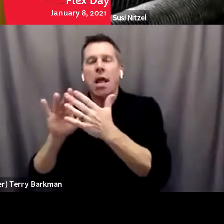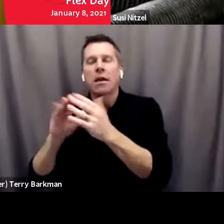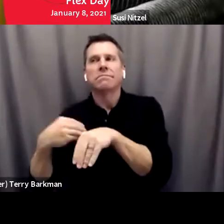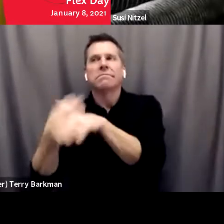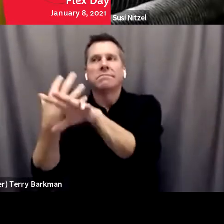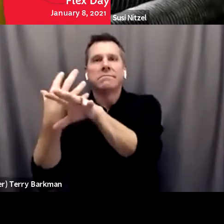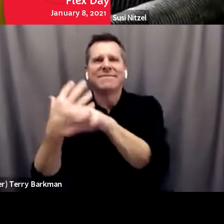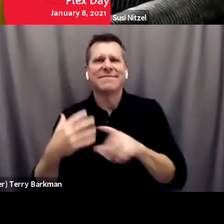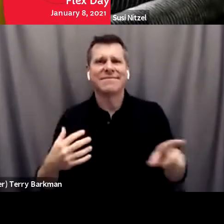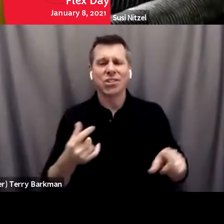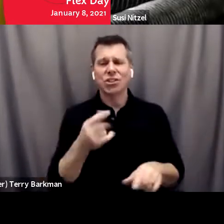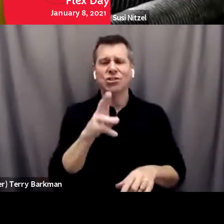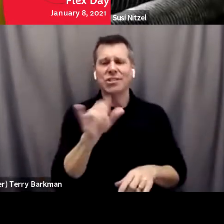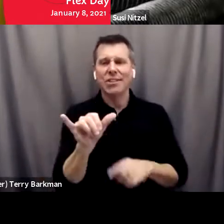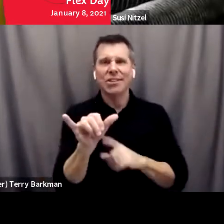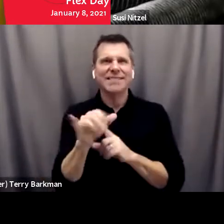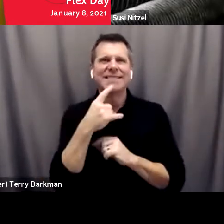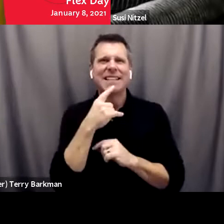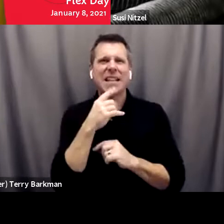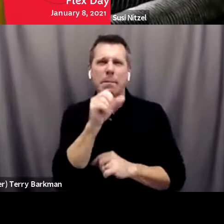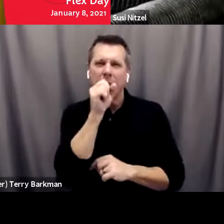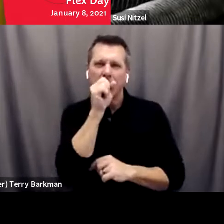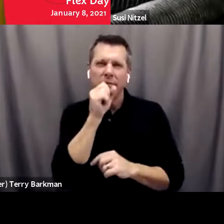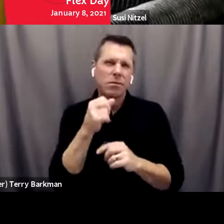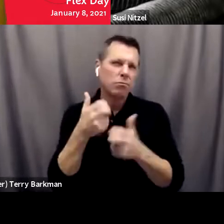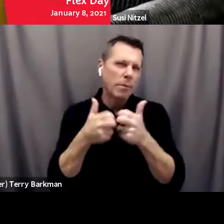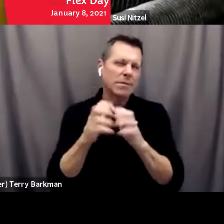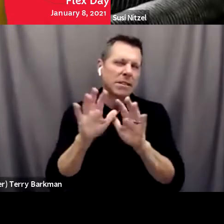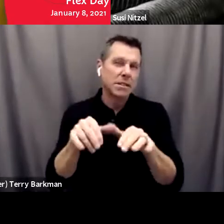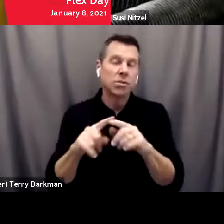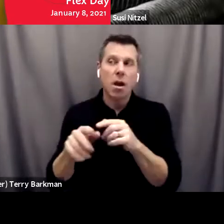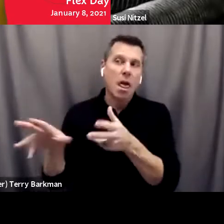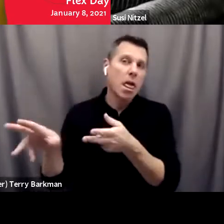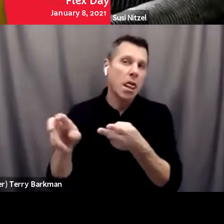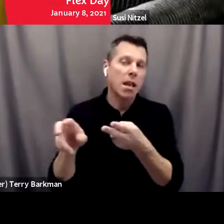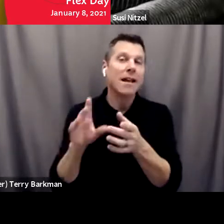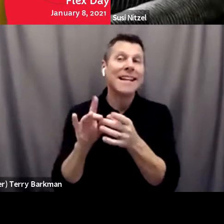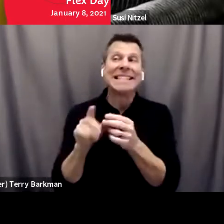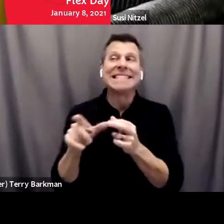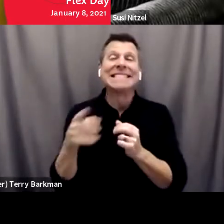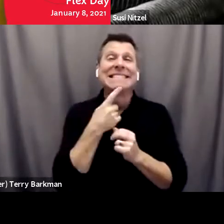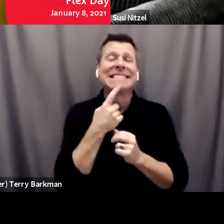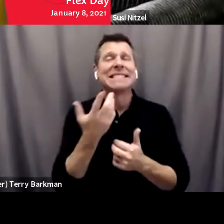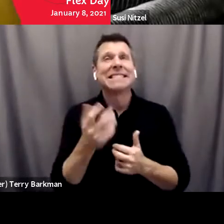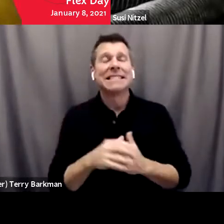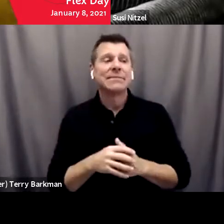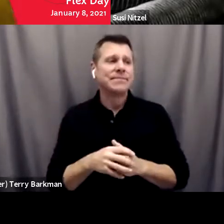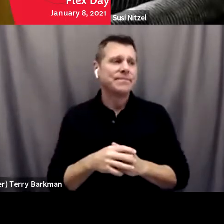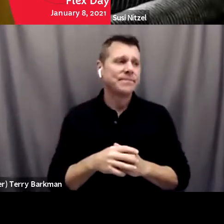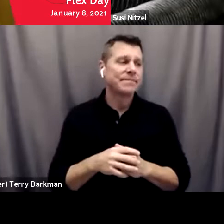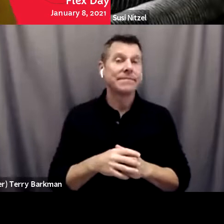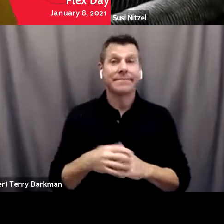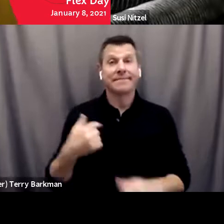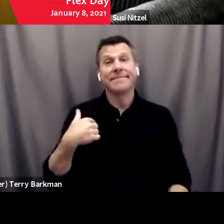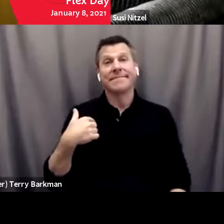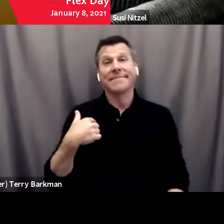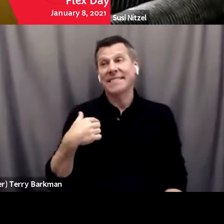that she's having issues with her her mic, I think. So the, what she's saying is because we and I'm gonna dare if I'm getting this, if